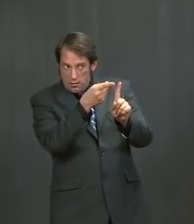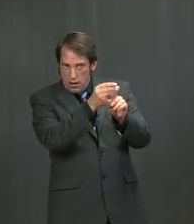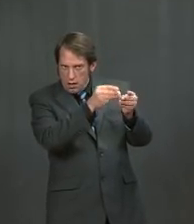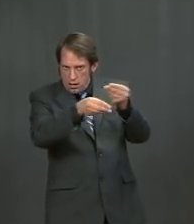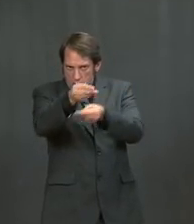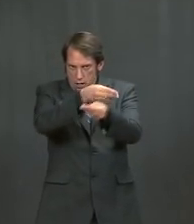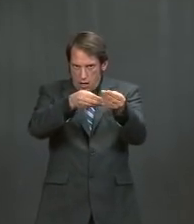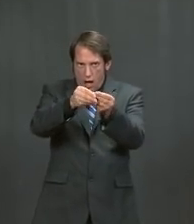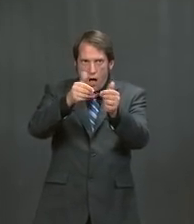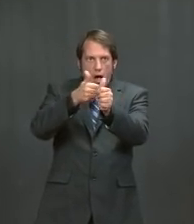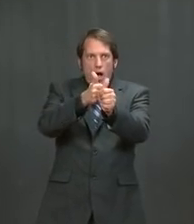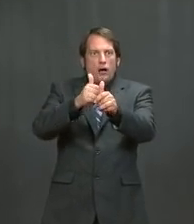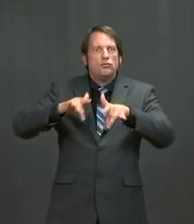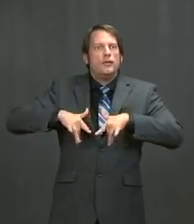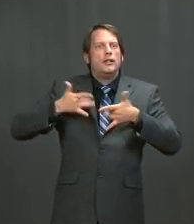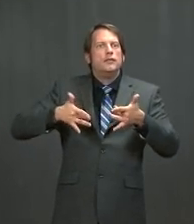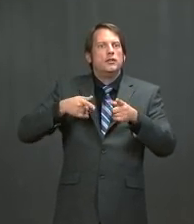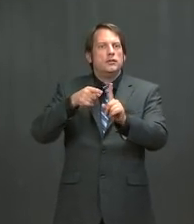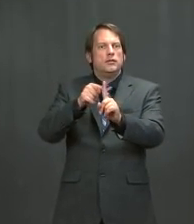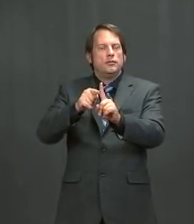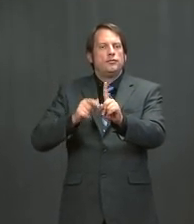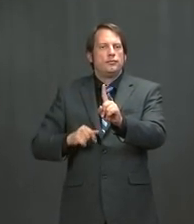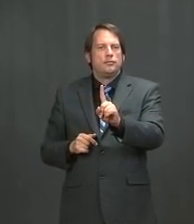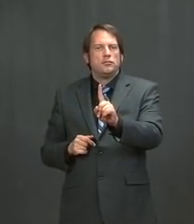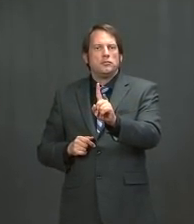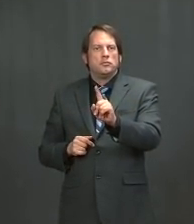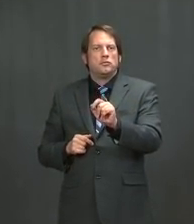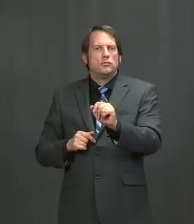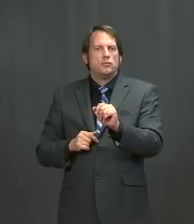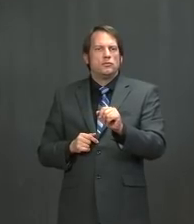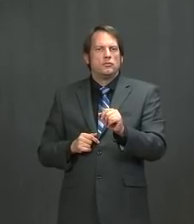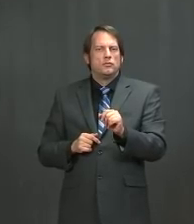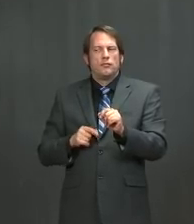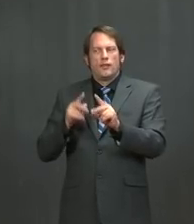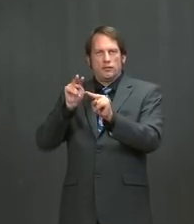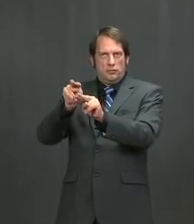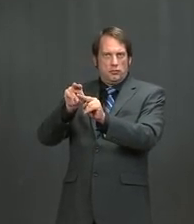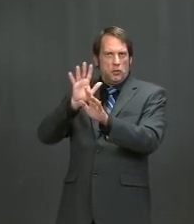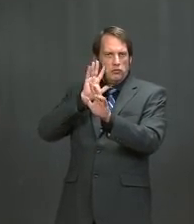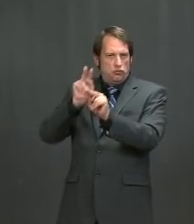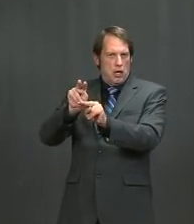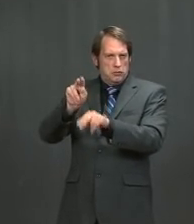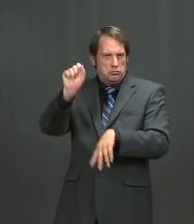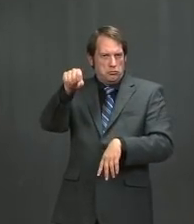The Press: Thank you very much, Jen. I have a question about immigration. President Biden has spoken publicly about how,